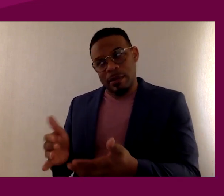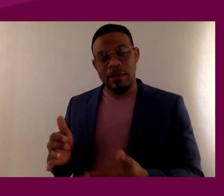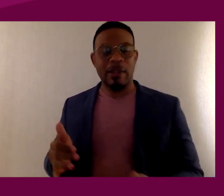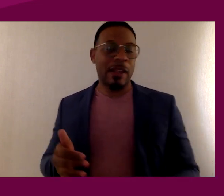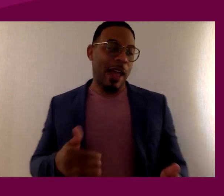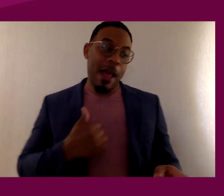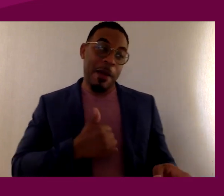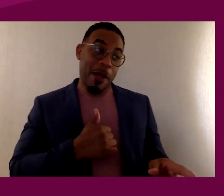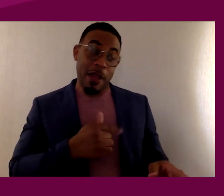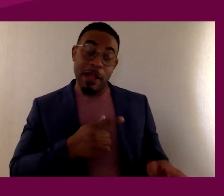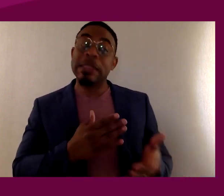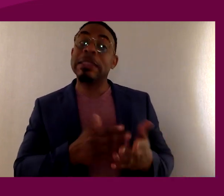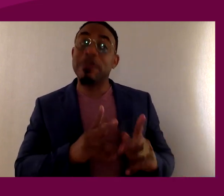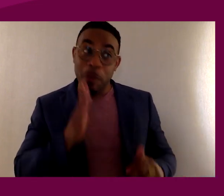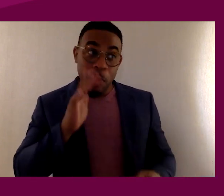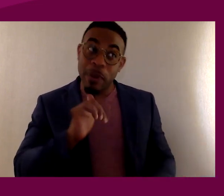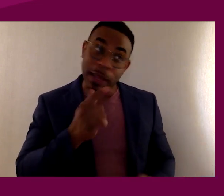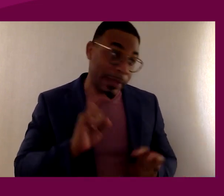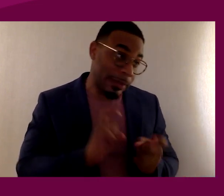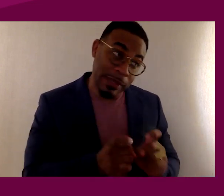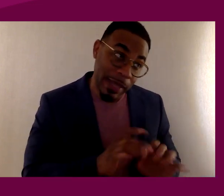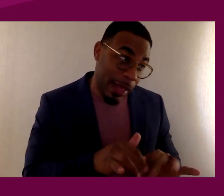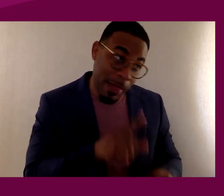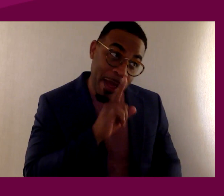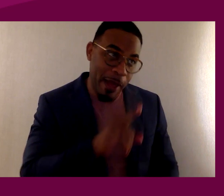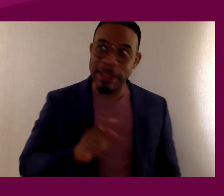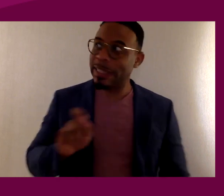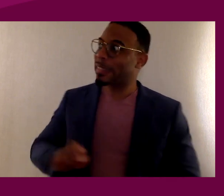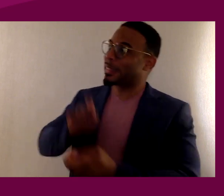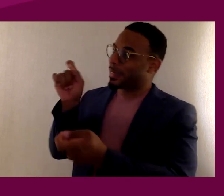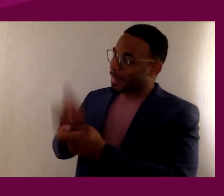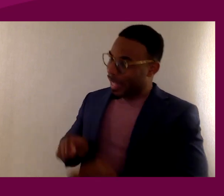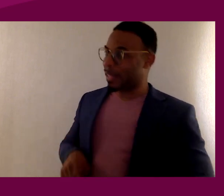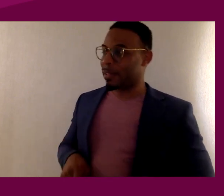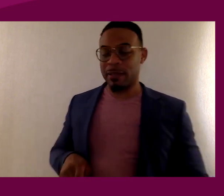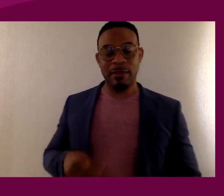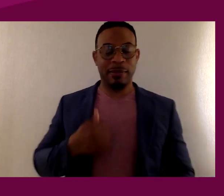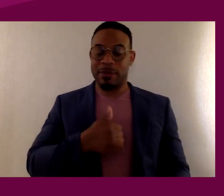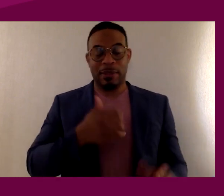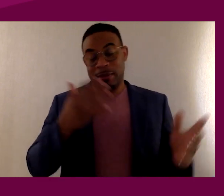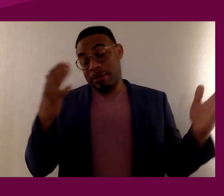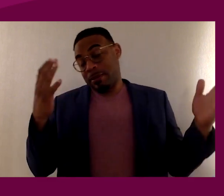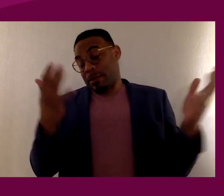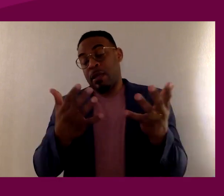Sometimes. I'm sorry, some people will not change how they are. Ashley Inkumsah: Exactly.